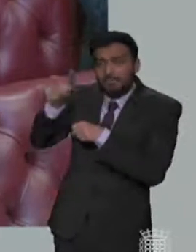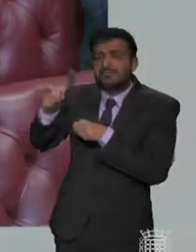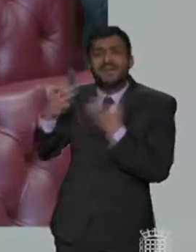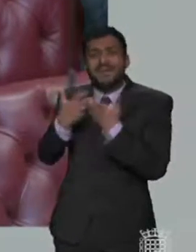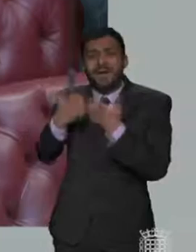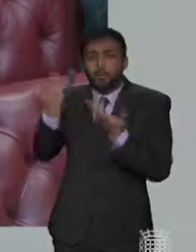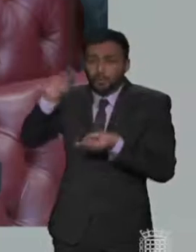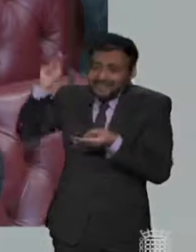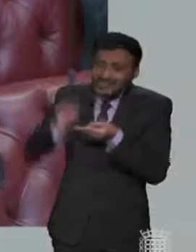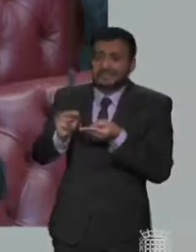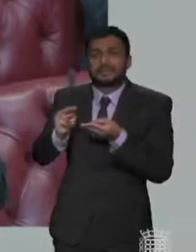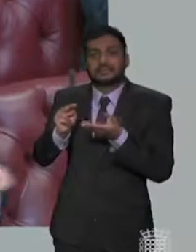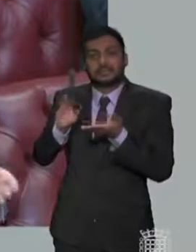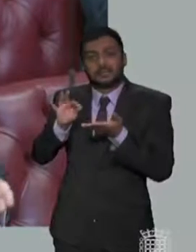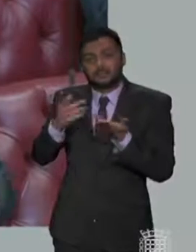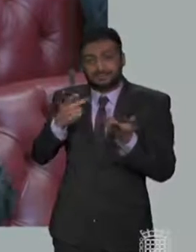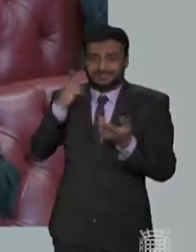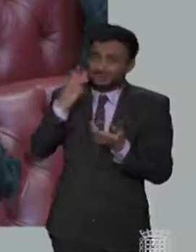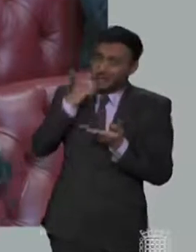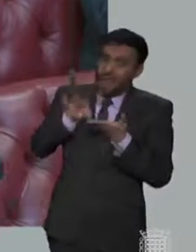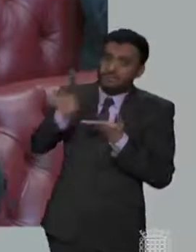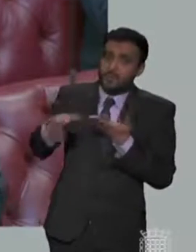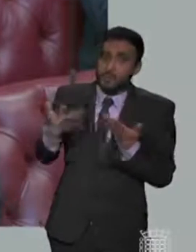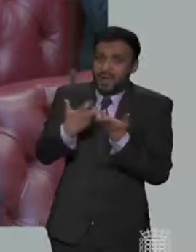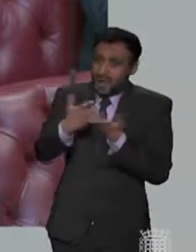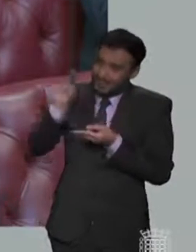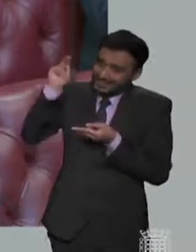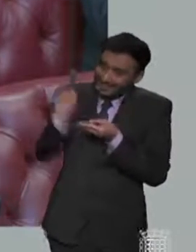but for relationships and family and personal reasons and i just hope that the minister might